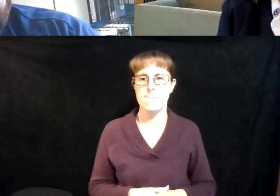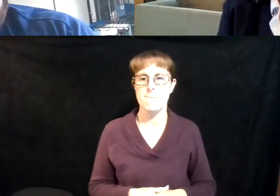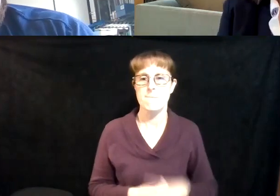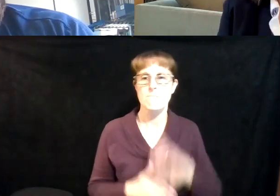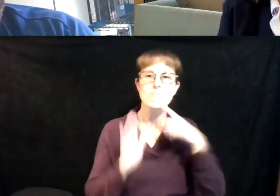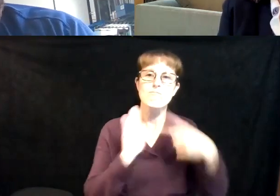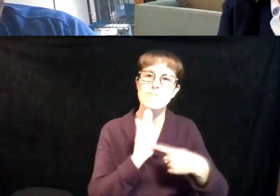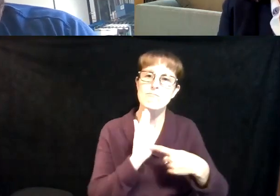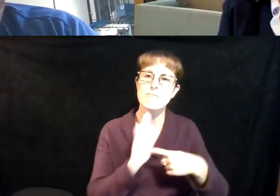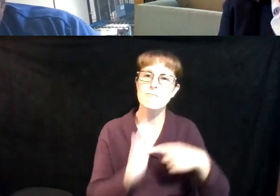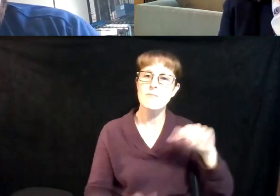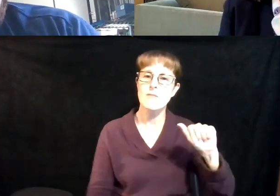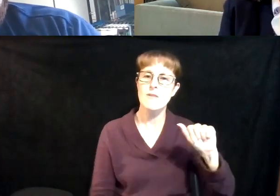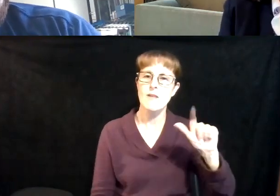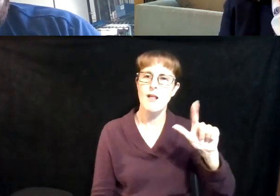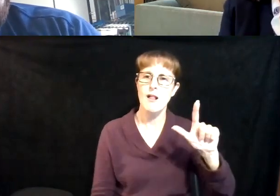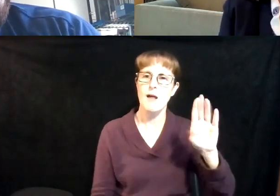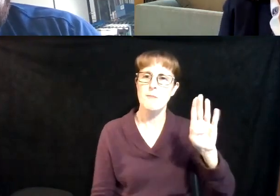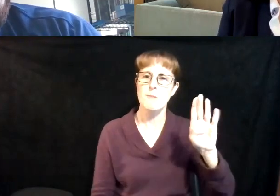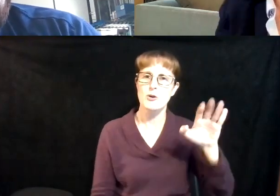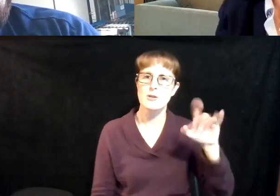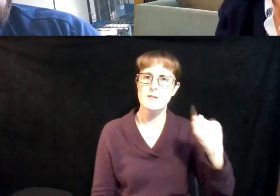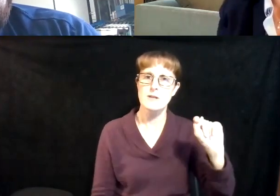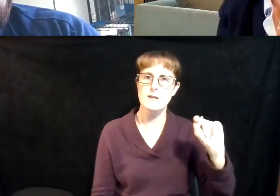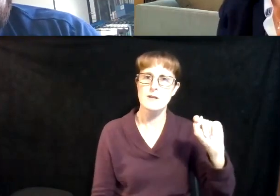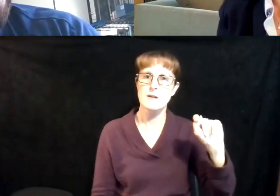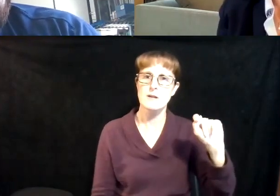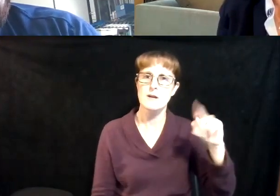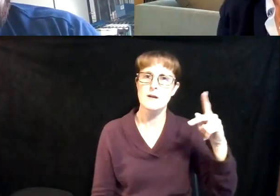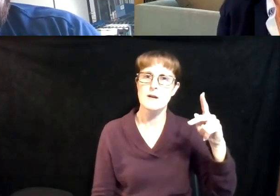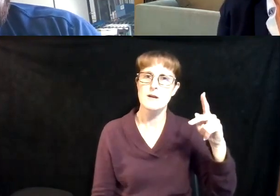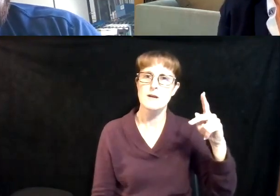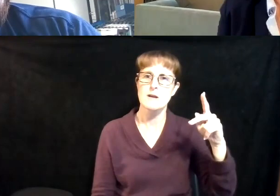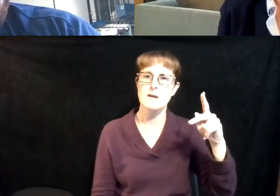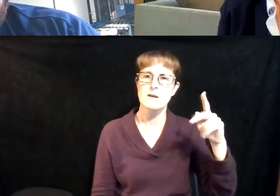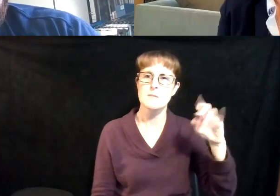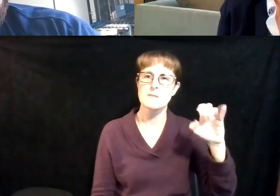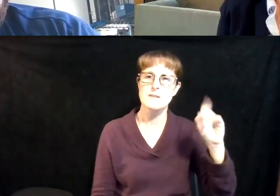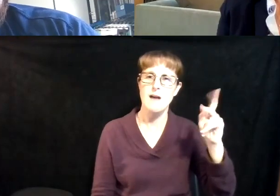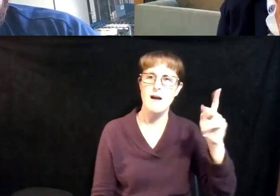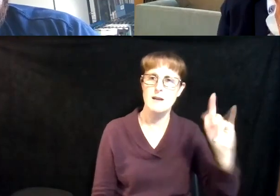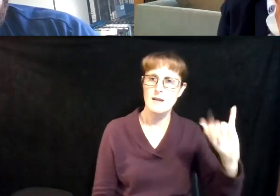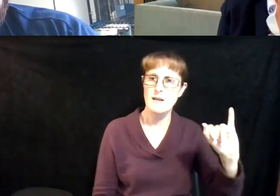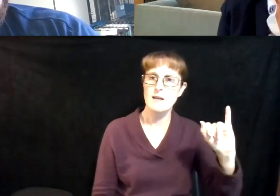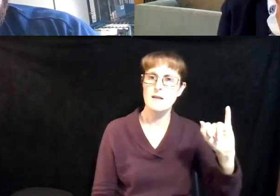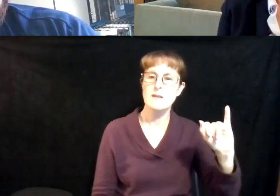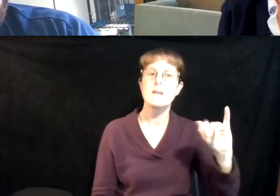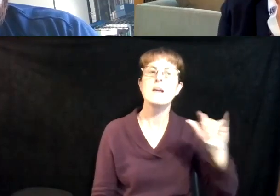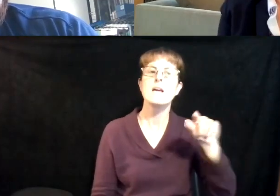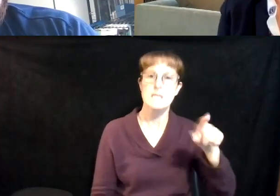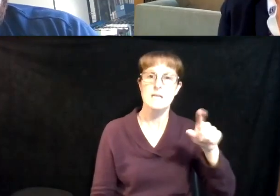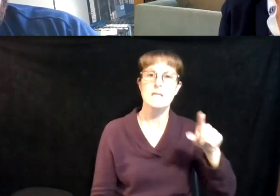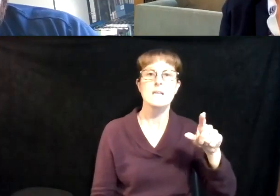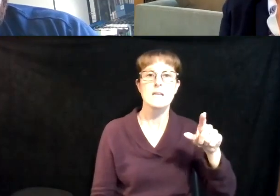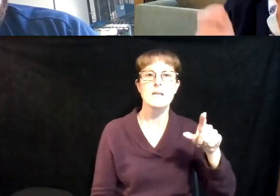Bacotti who had people who had been at the Judge Rotenberg Center who did not use any of these